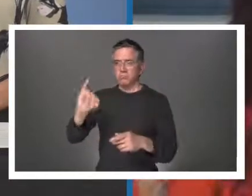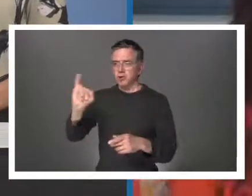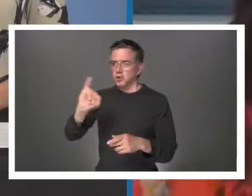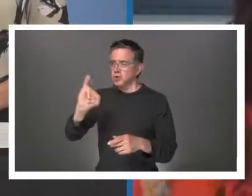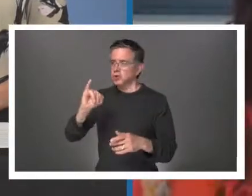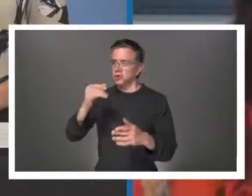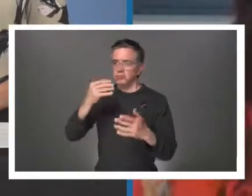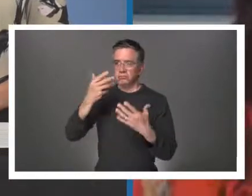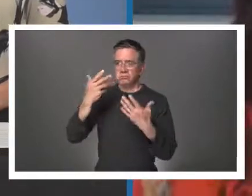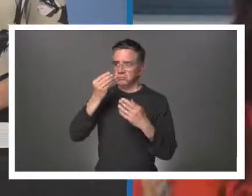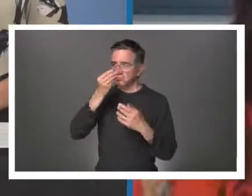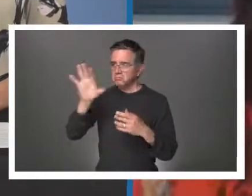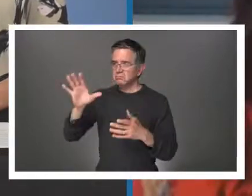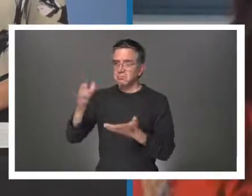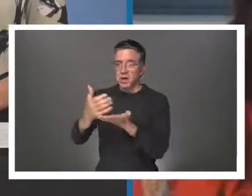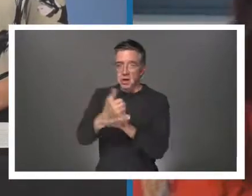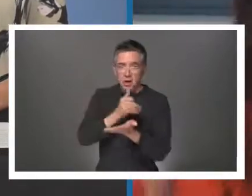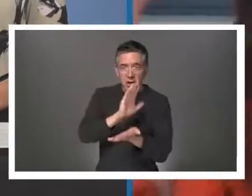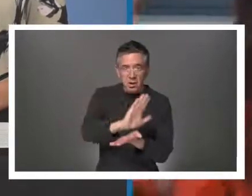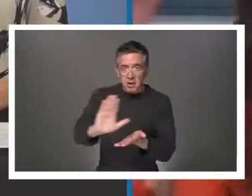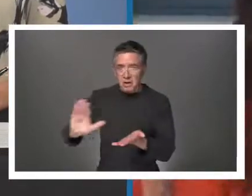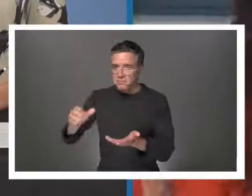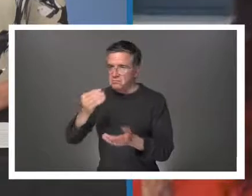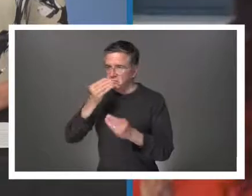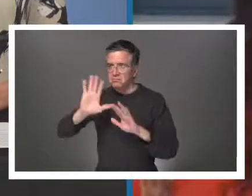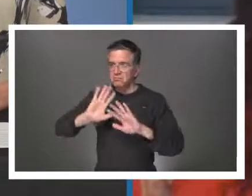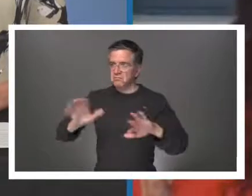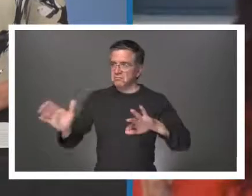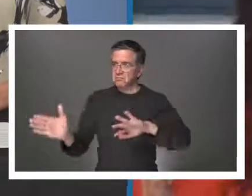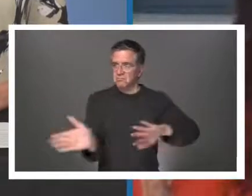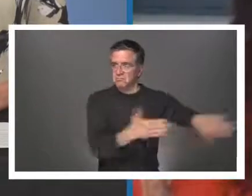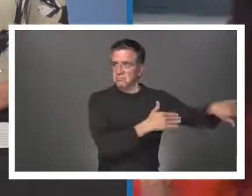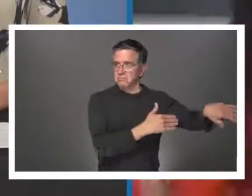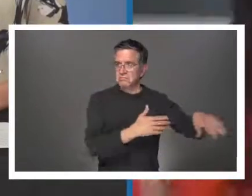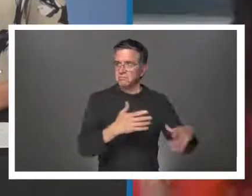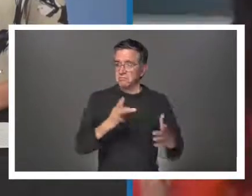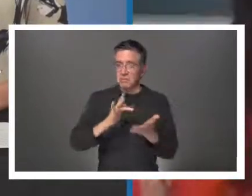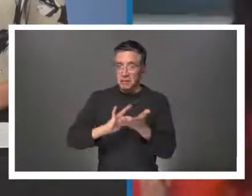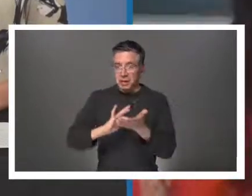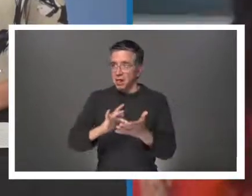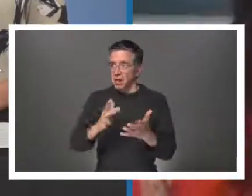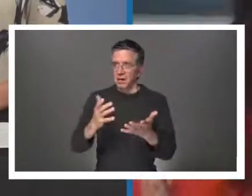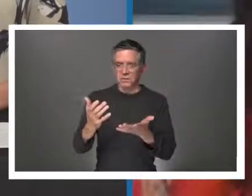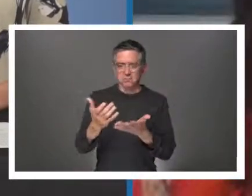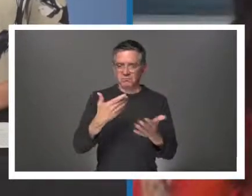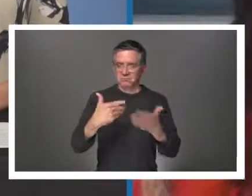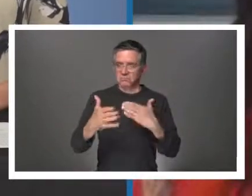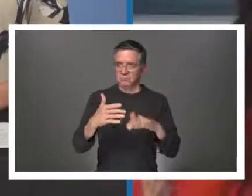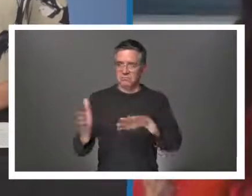So no matter your income level, you're able to come in and get top quality healthcare.